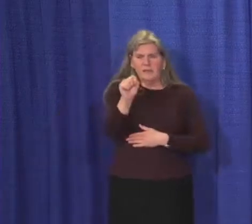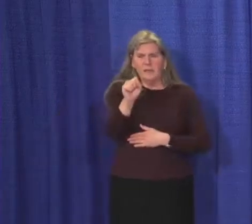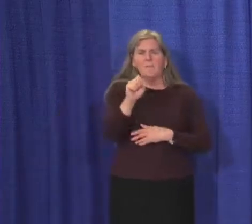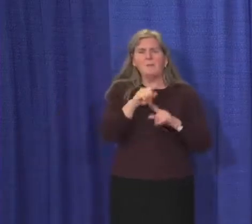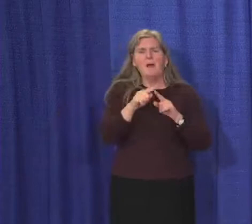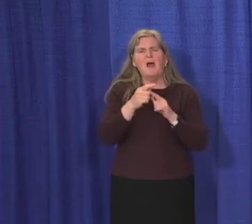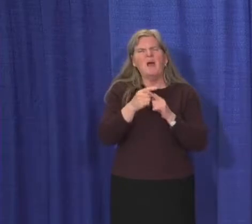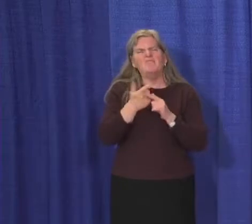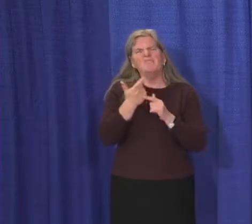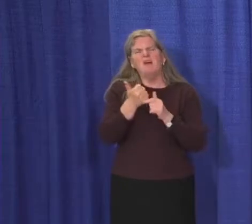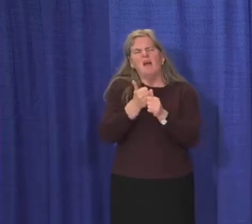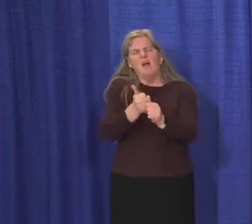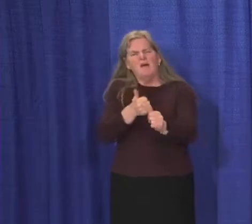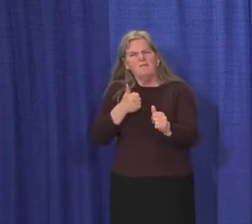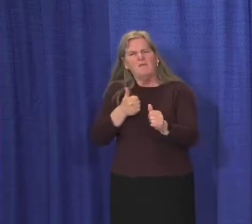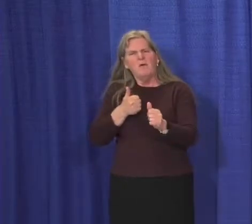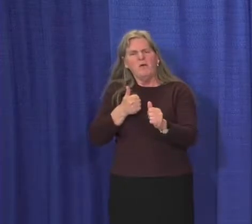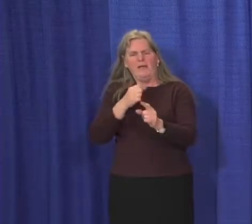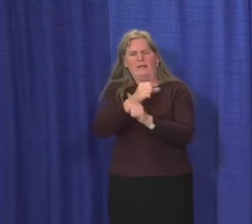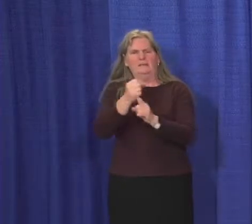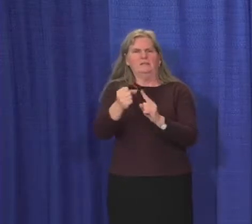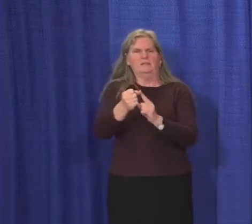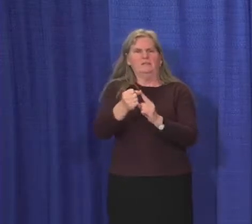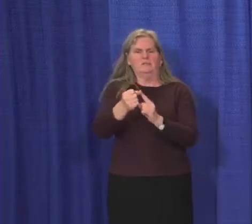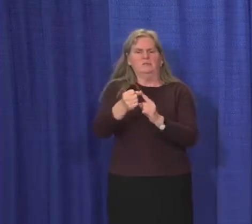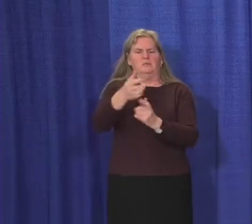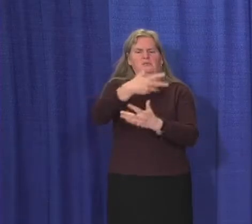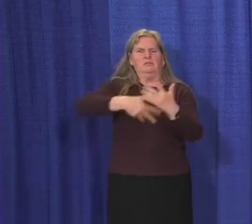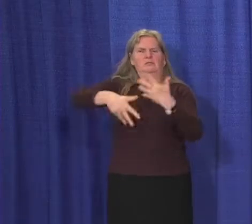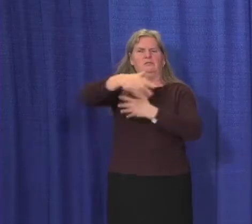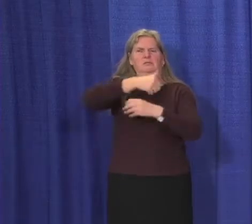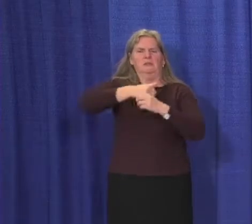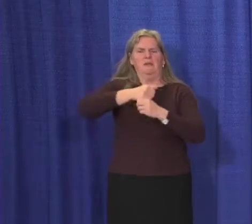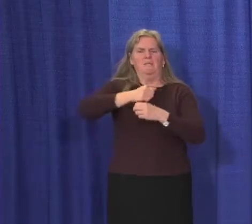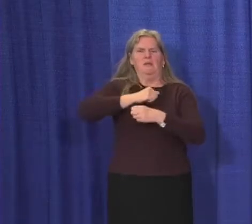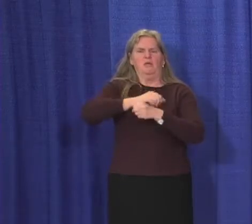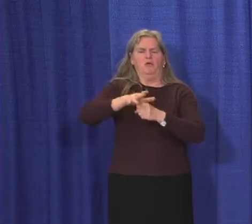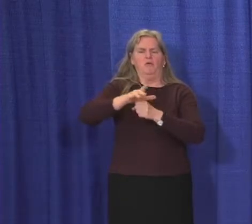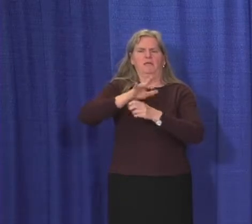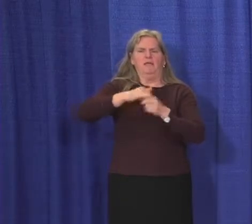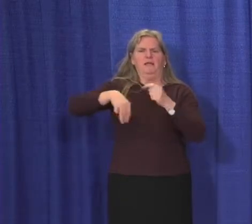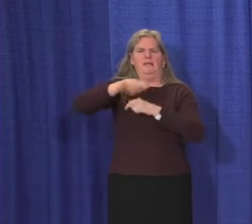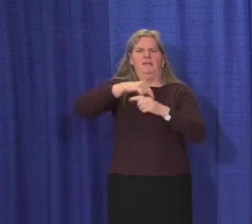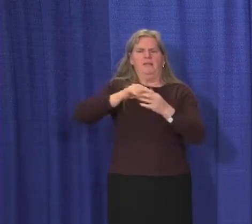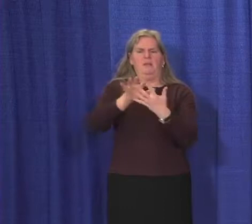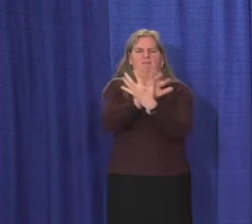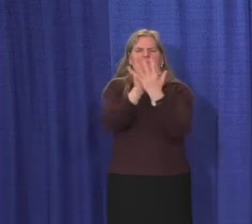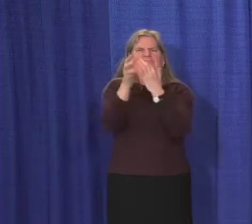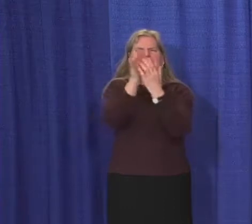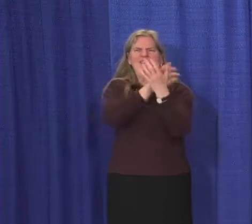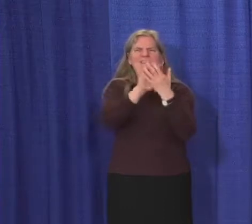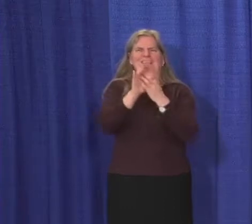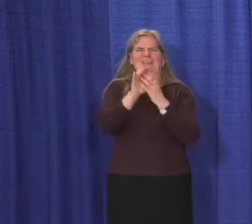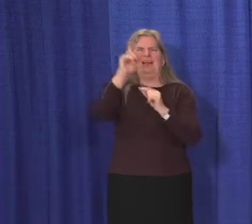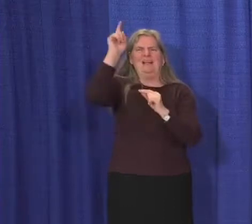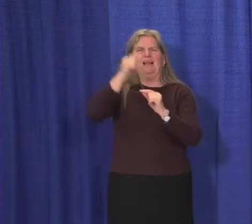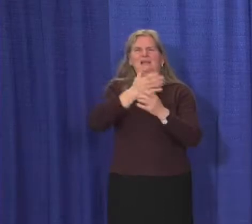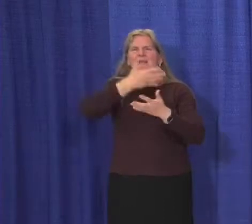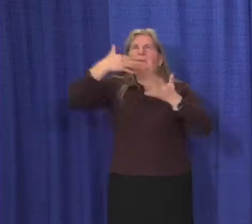but avoid gathering where Cobia transmission might be occurring, closed crowded poorly ventilated